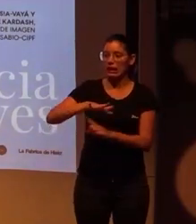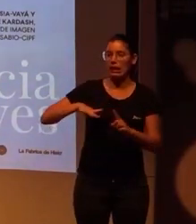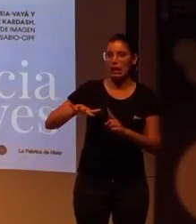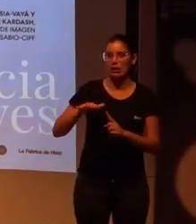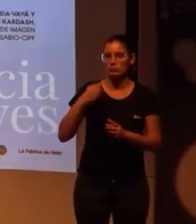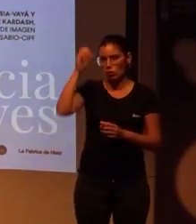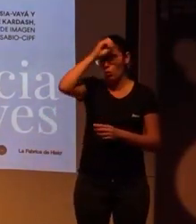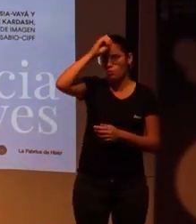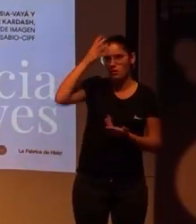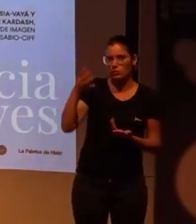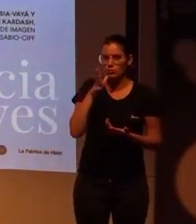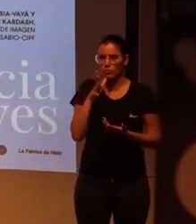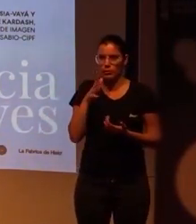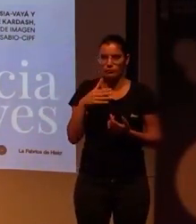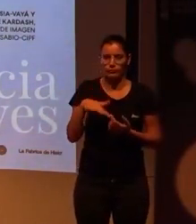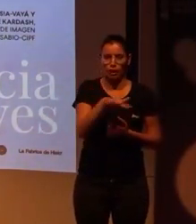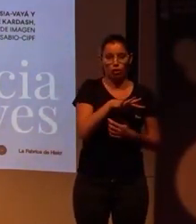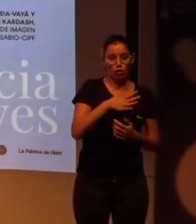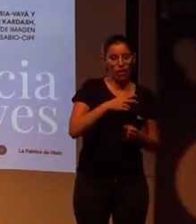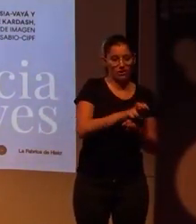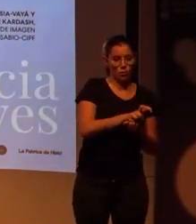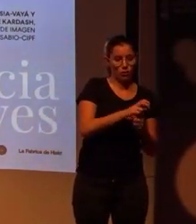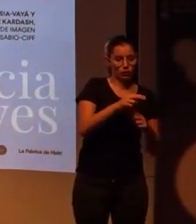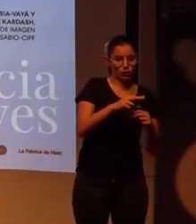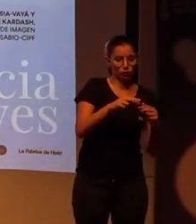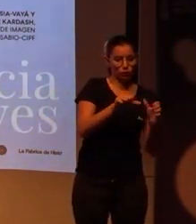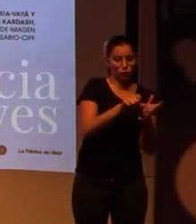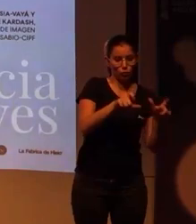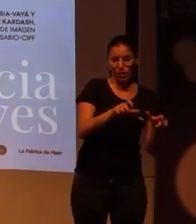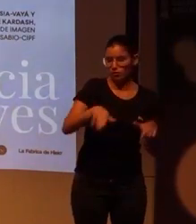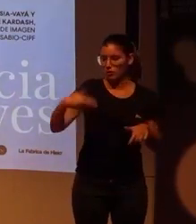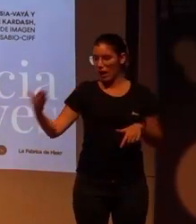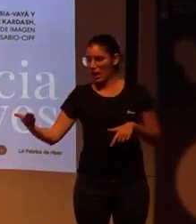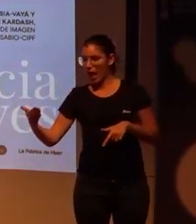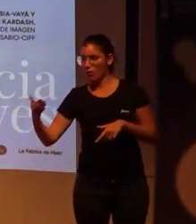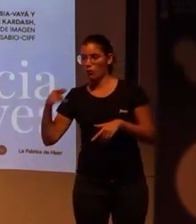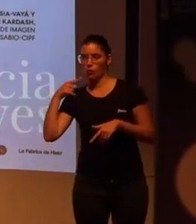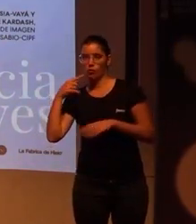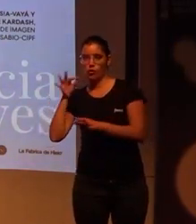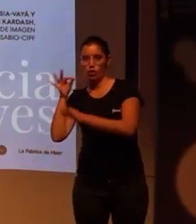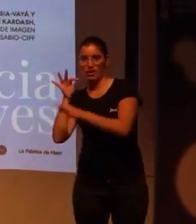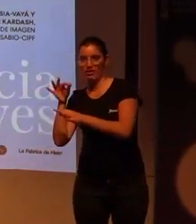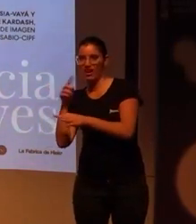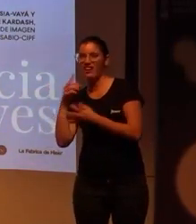areas of urban gardens and there are farmers with tiger nuts. What’s happening? Is there conflict?